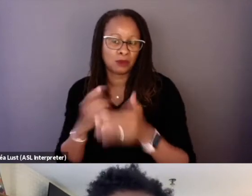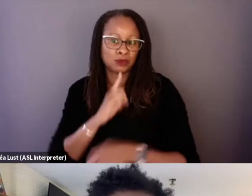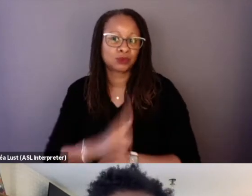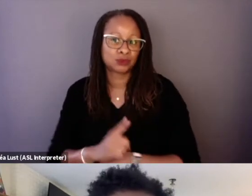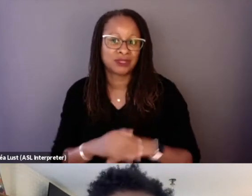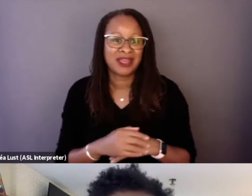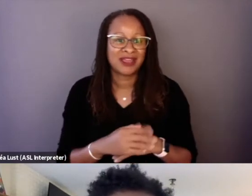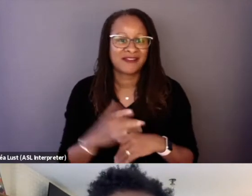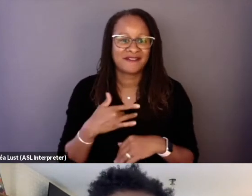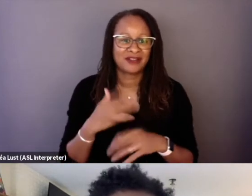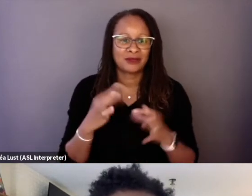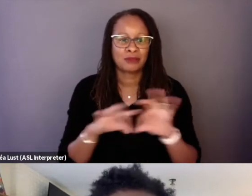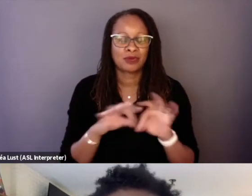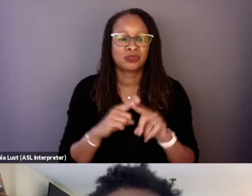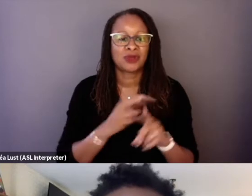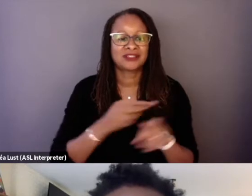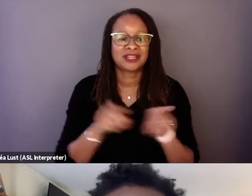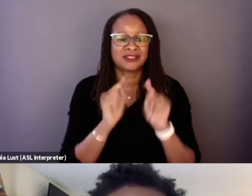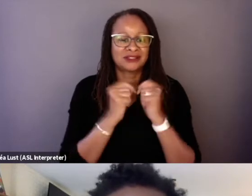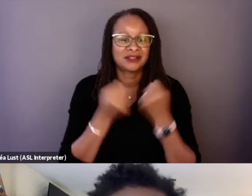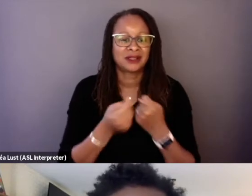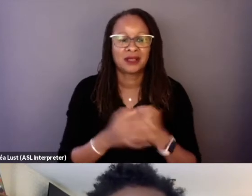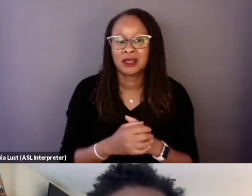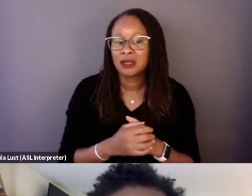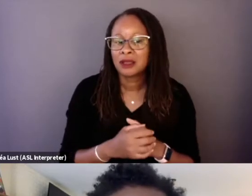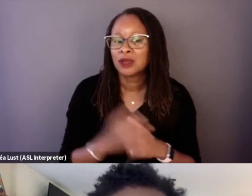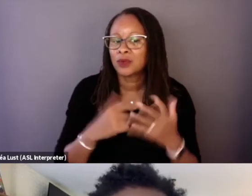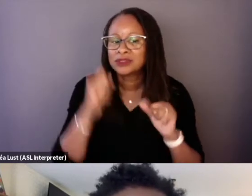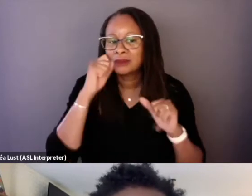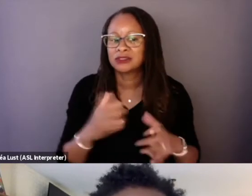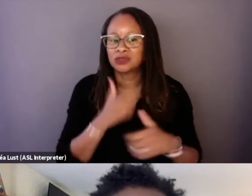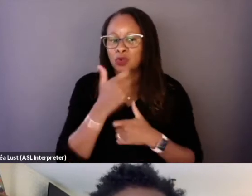What's amazing to watch with this documentary, maybe because of hindsight,